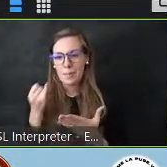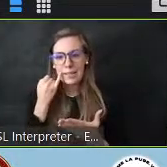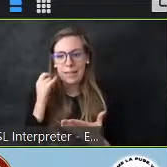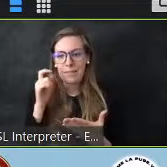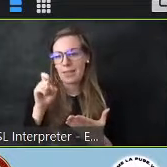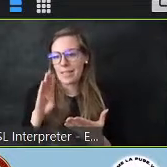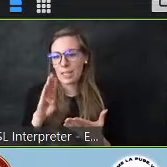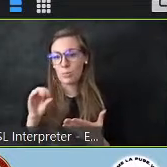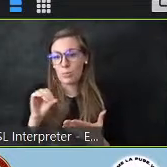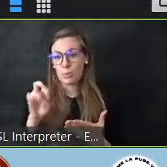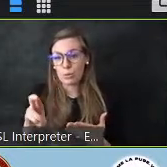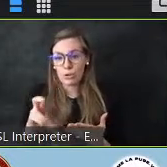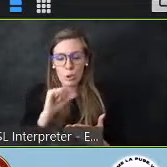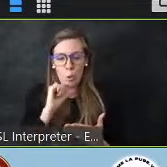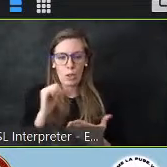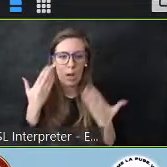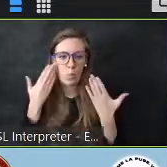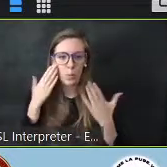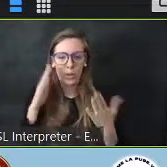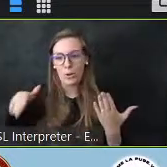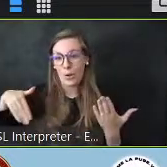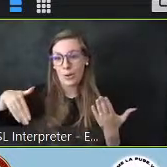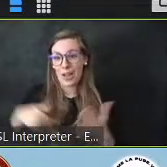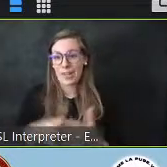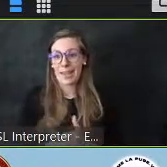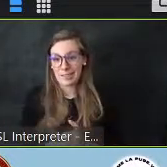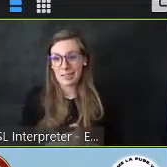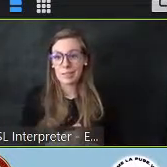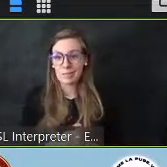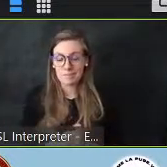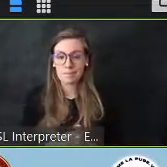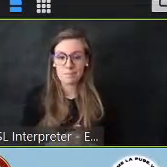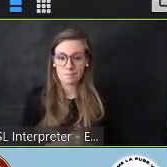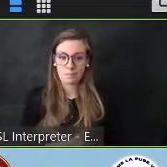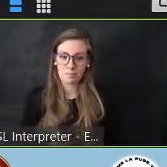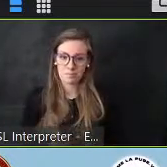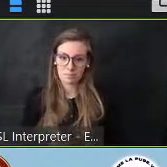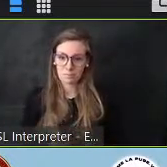for the people who took or people who have an immuno compromised system.